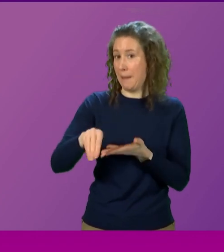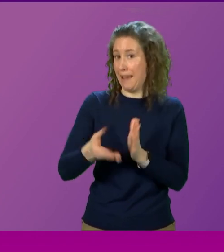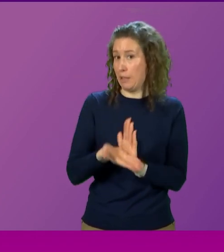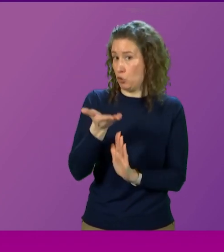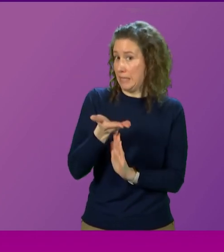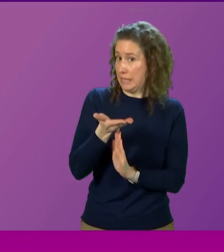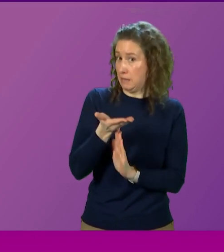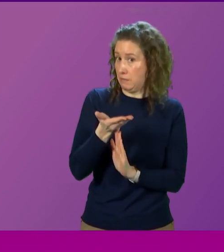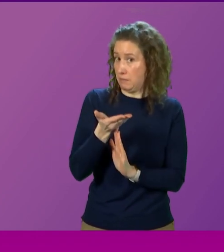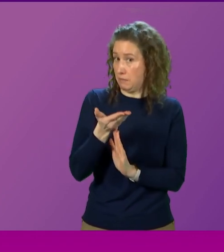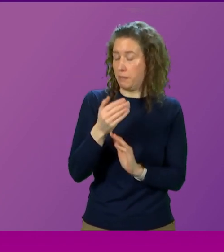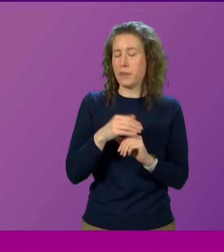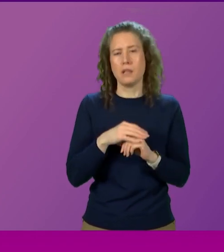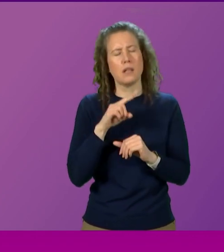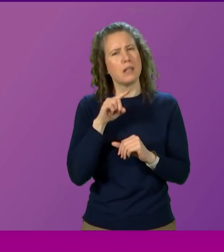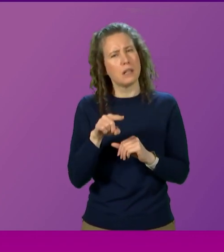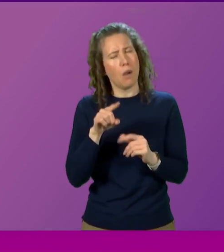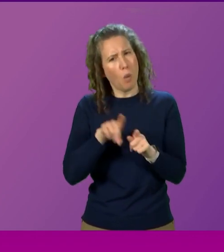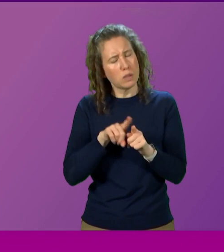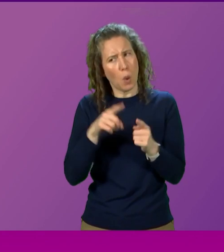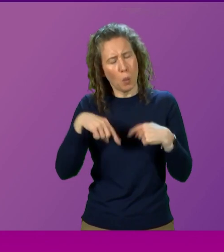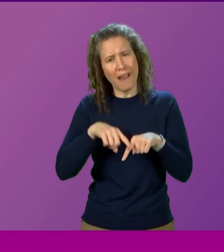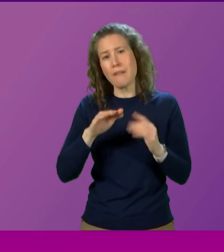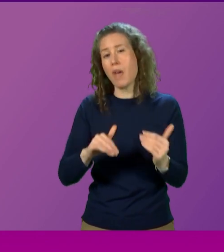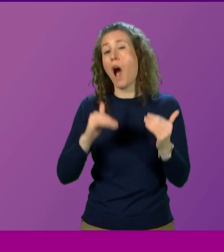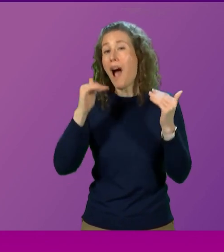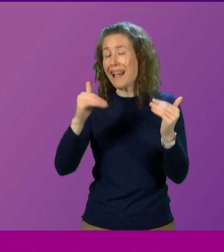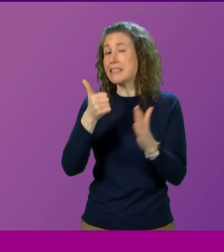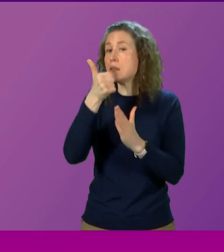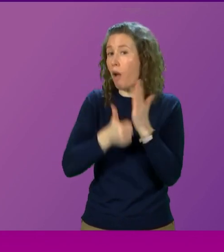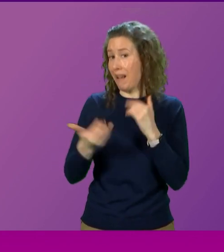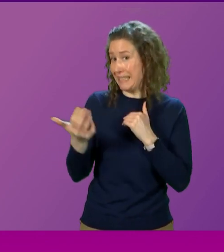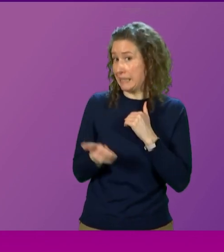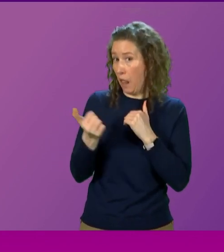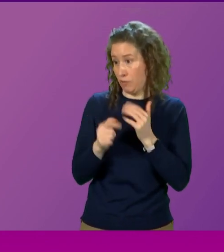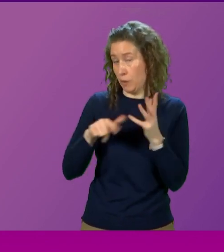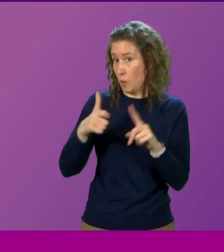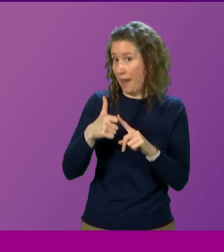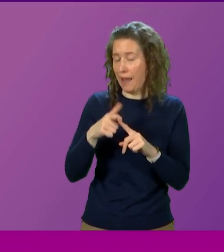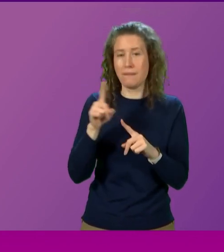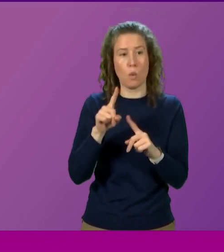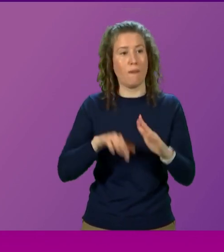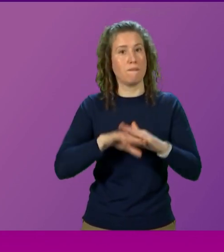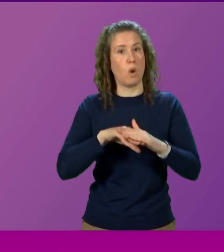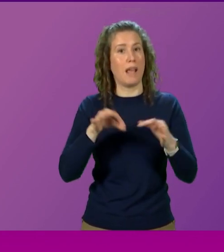Lastly, we have the highest starting salary in the UK for fully qualified teachers.